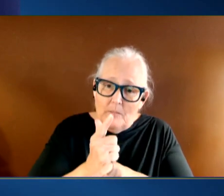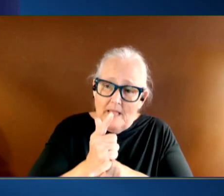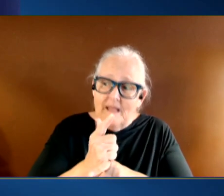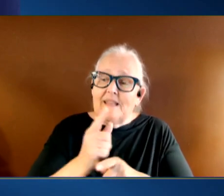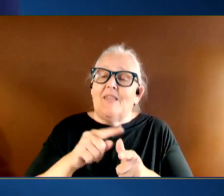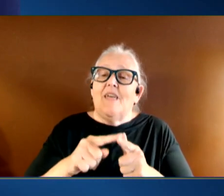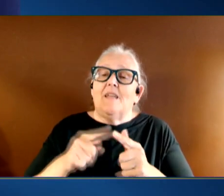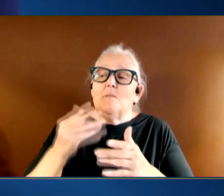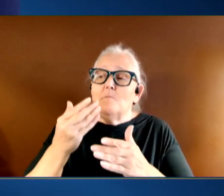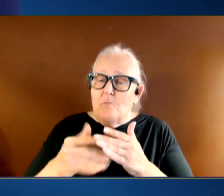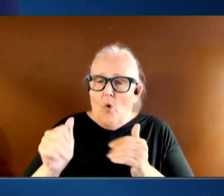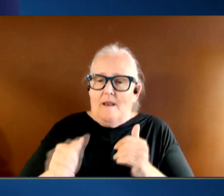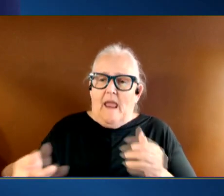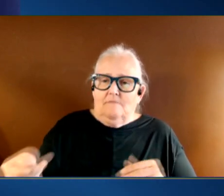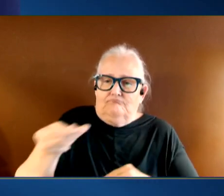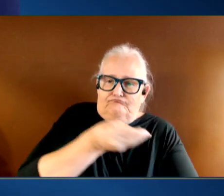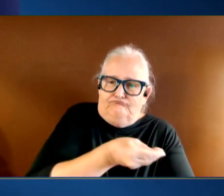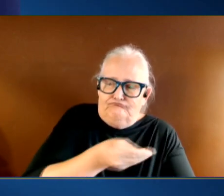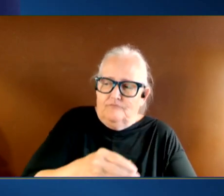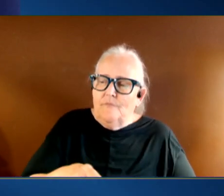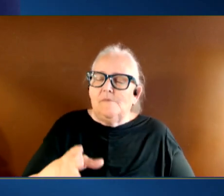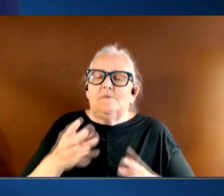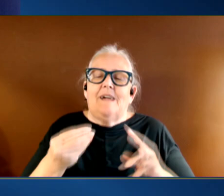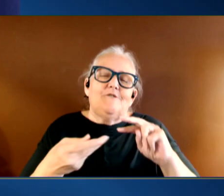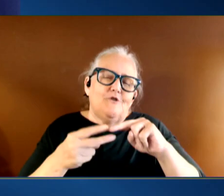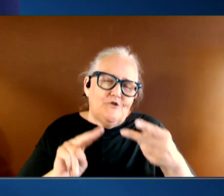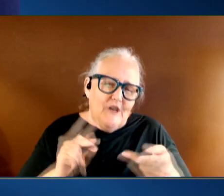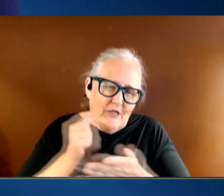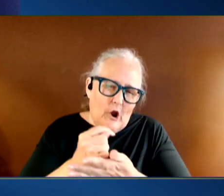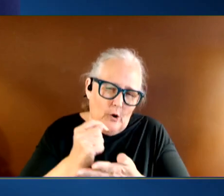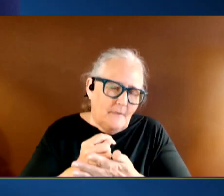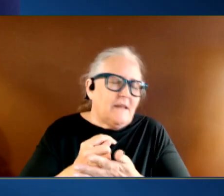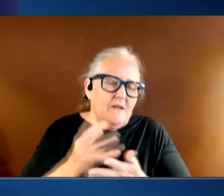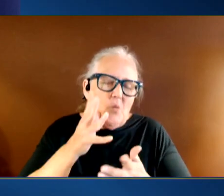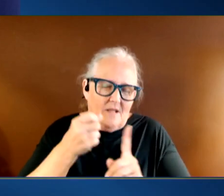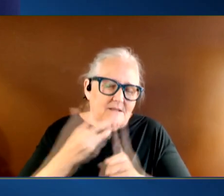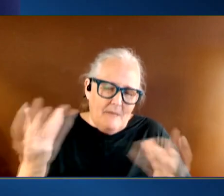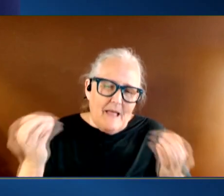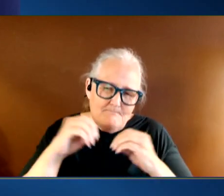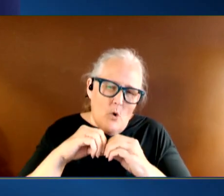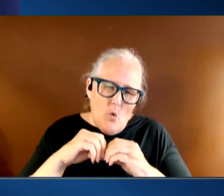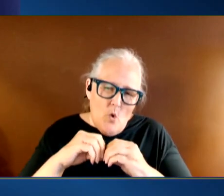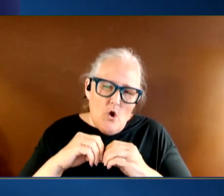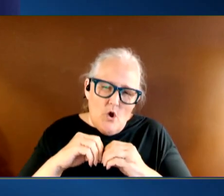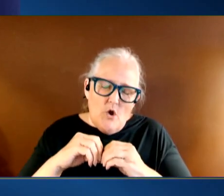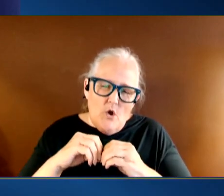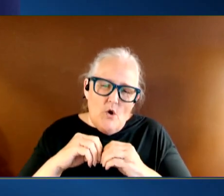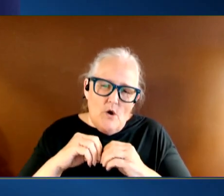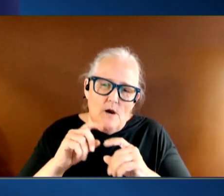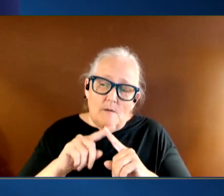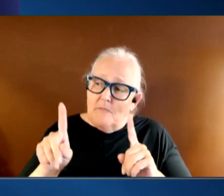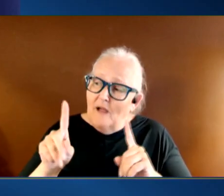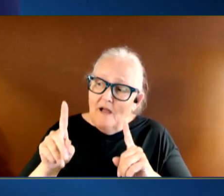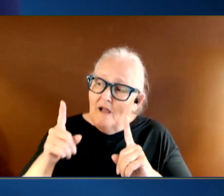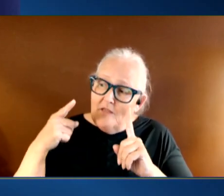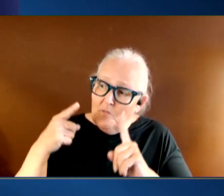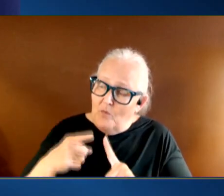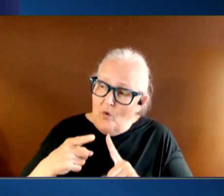we've heard about gene therapy, and we'll continue to hear about gene therapy. We -- but all of that starts with education, right? And I wondered if you could talk a little